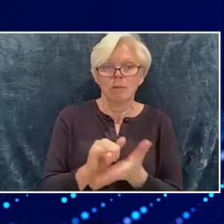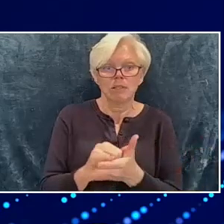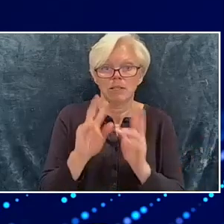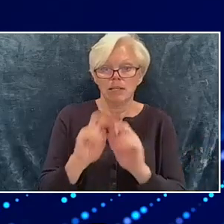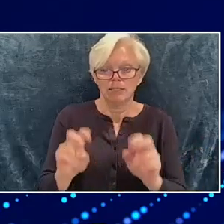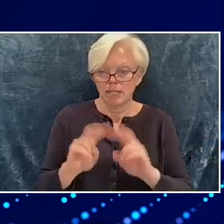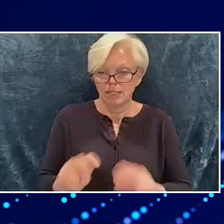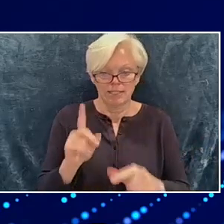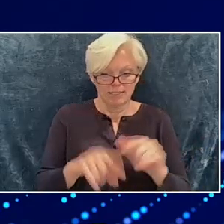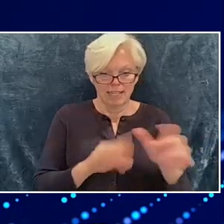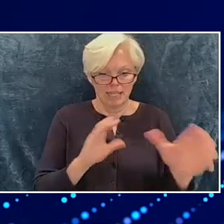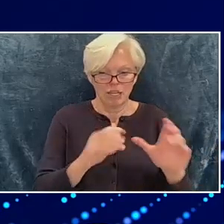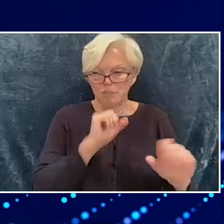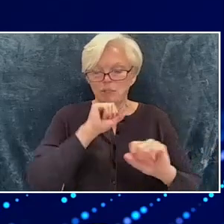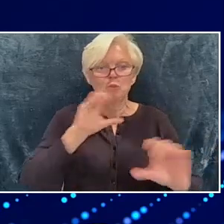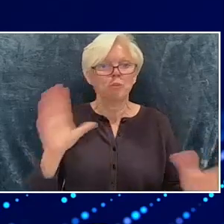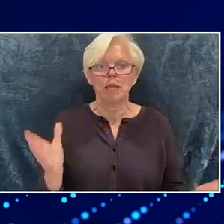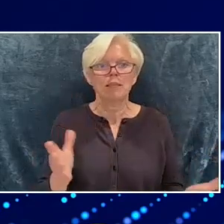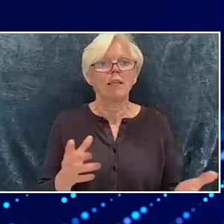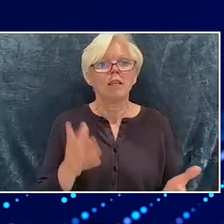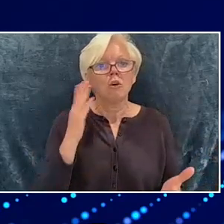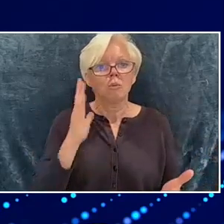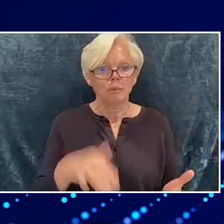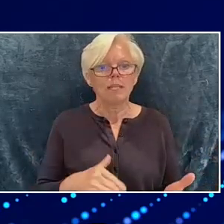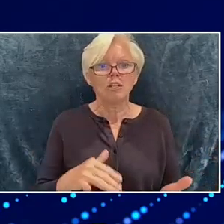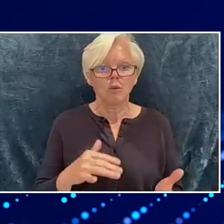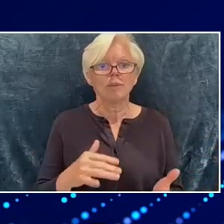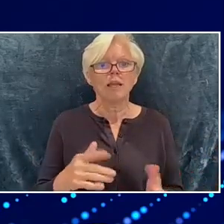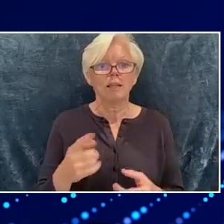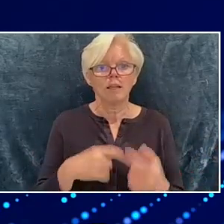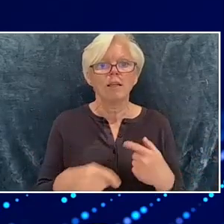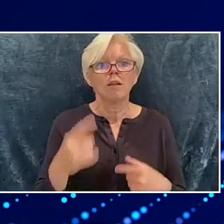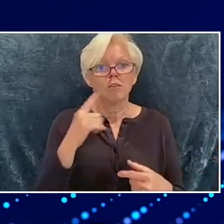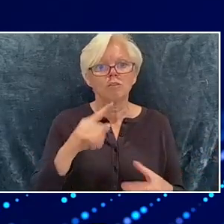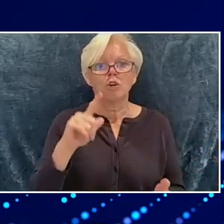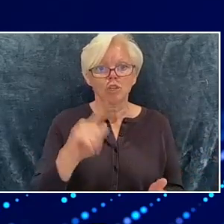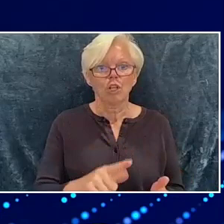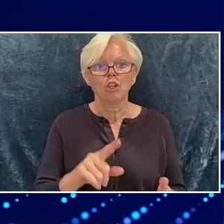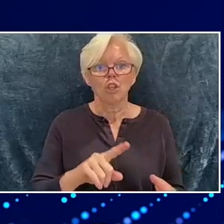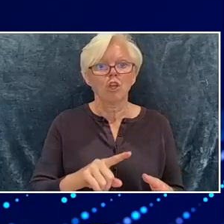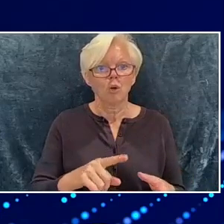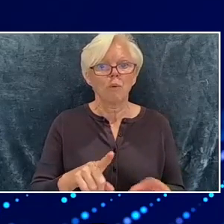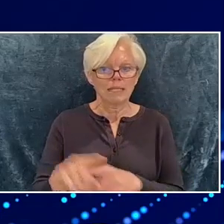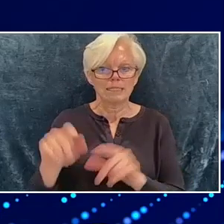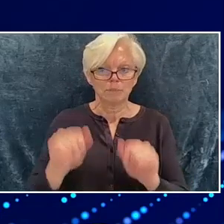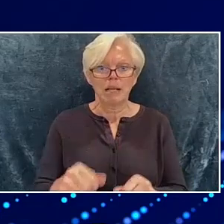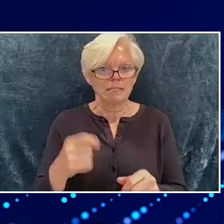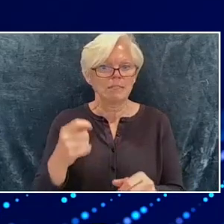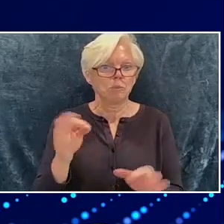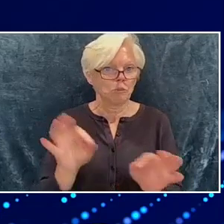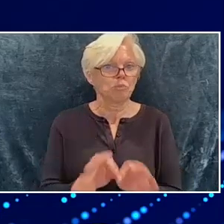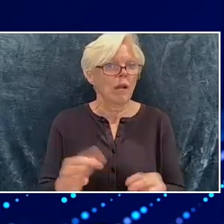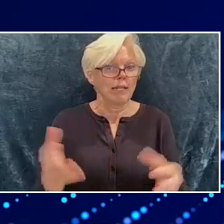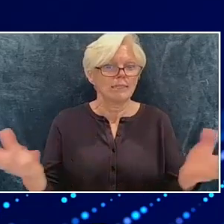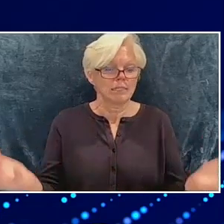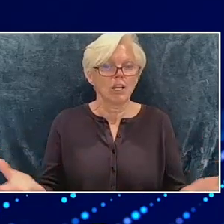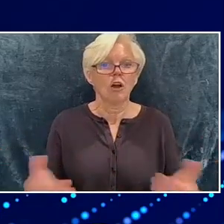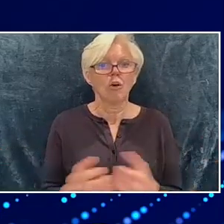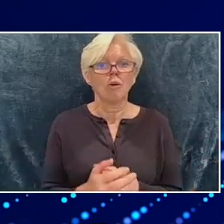it to. And we know that it's- they're getting it for the lowest possible price. So I guess if you guys do have options on